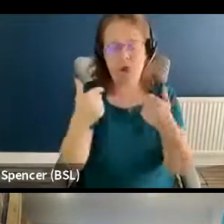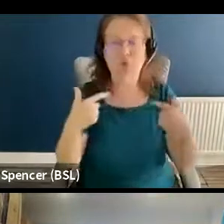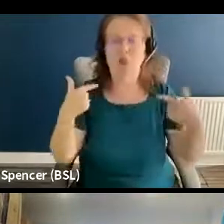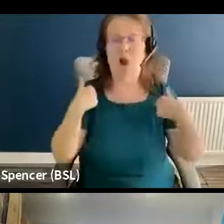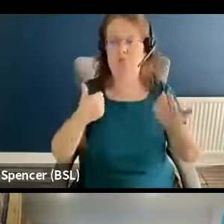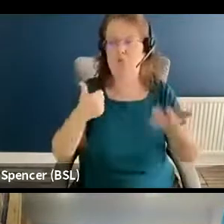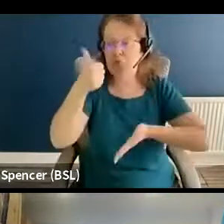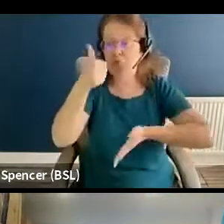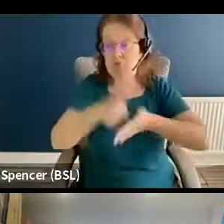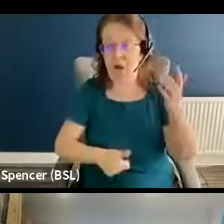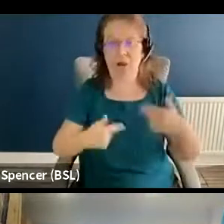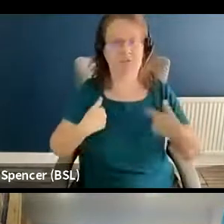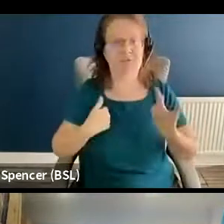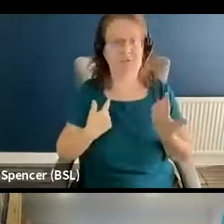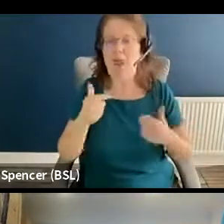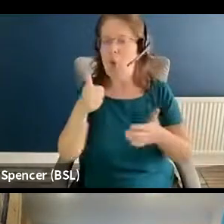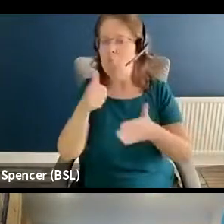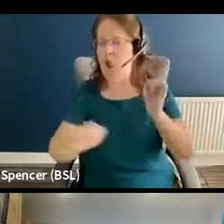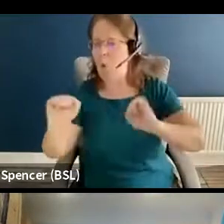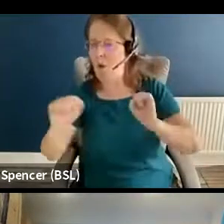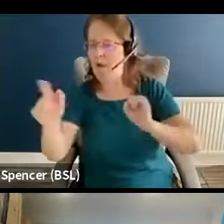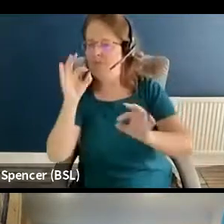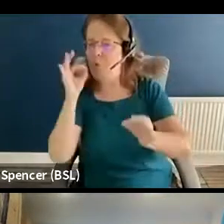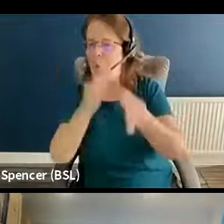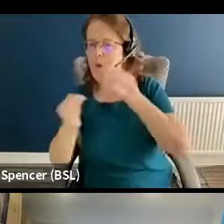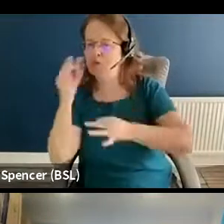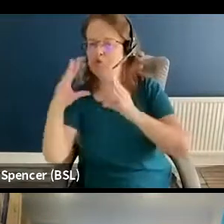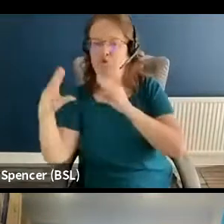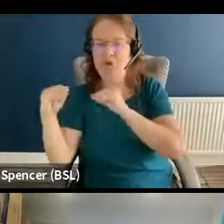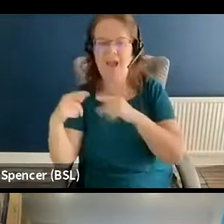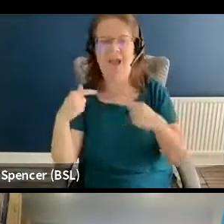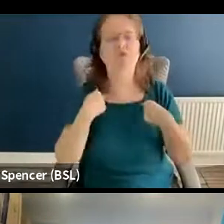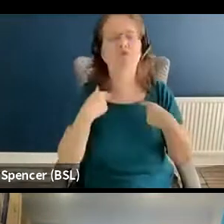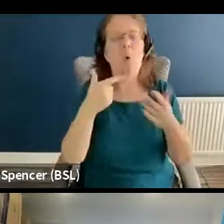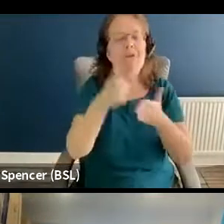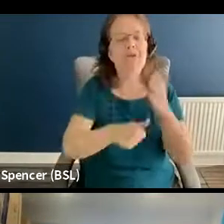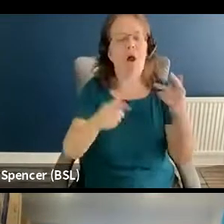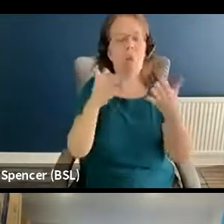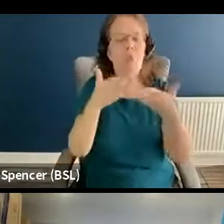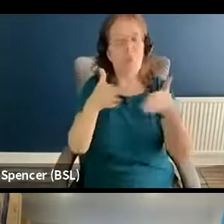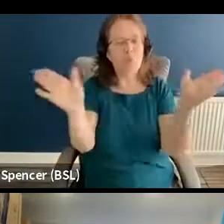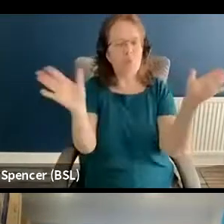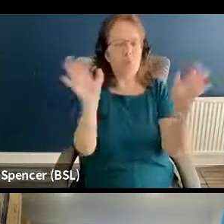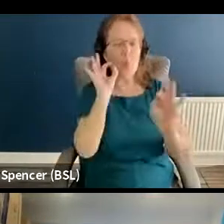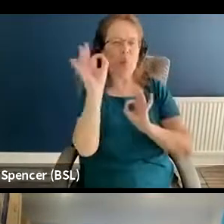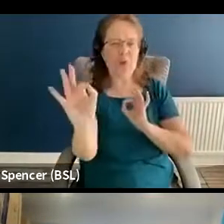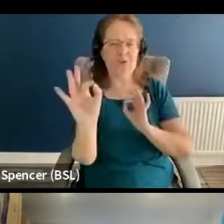of questions come through on the chat. I'm going to start off with a broad question. What is your